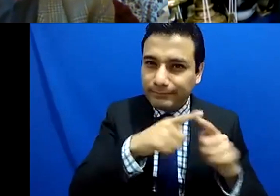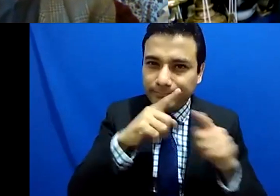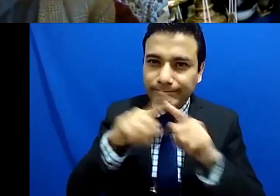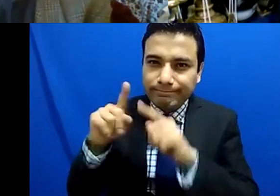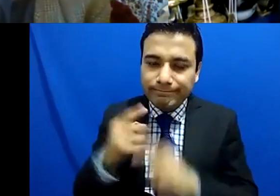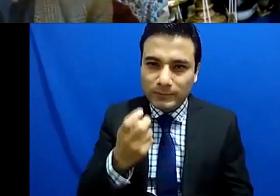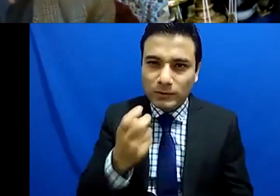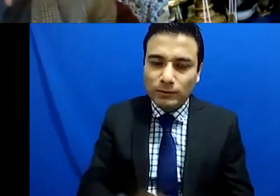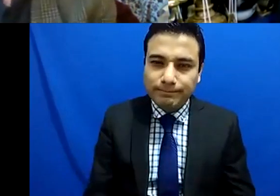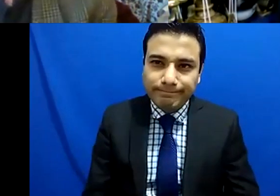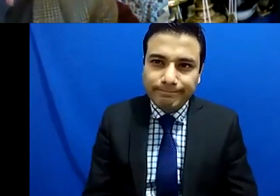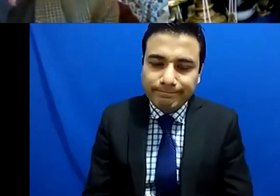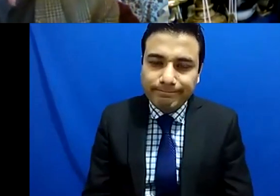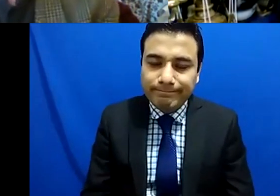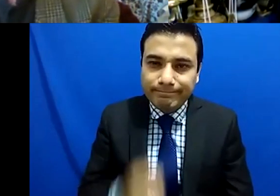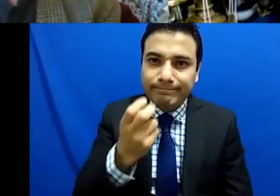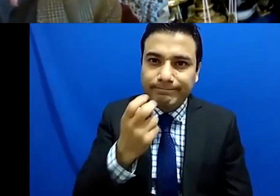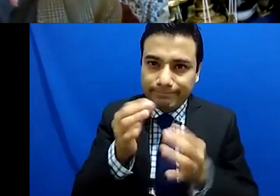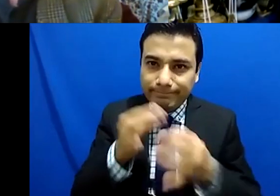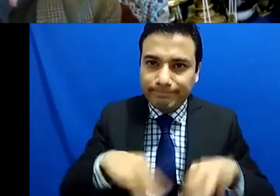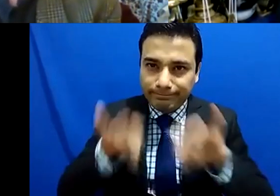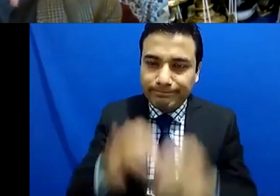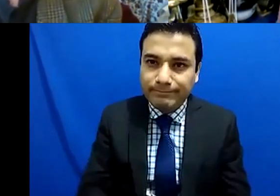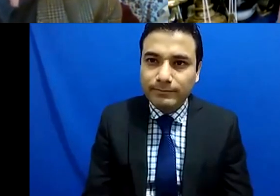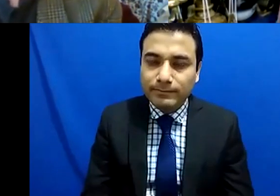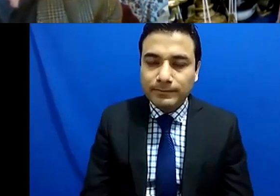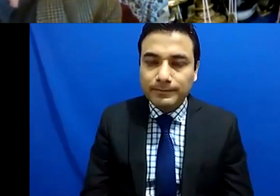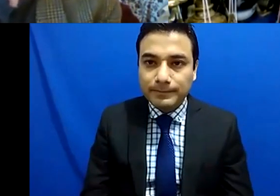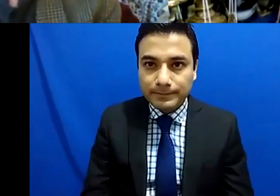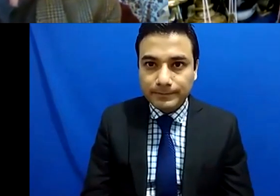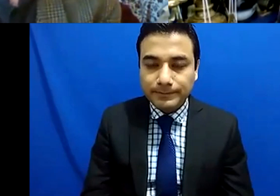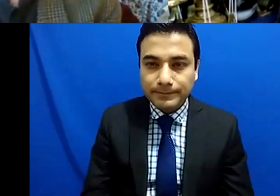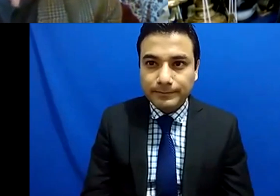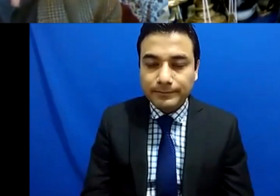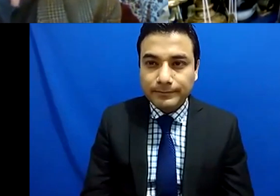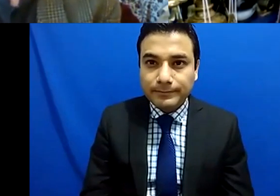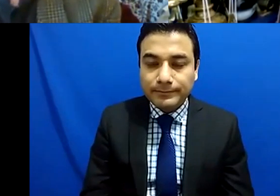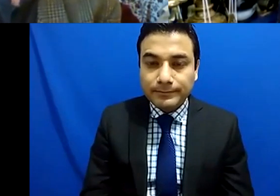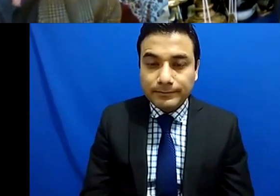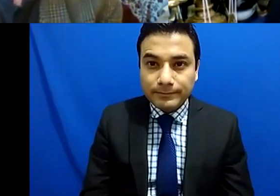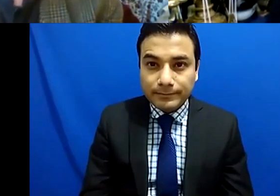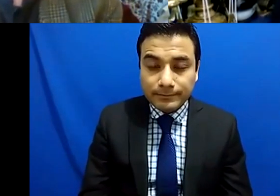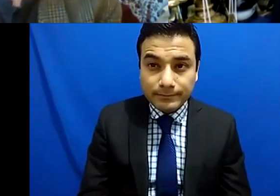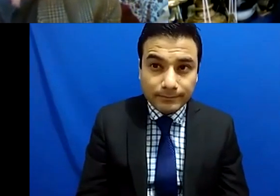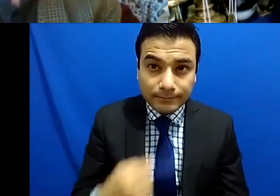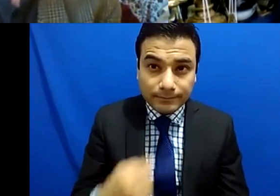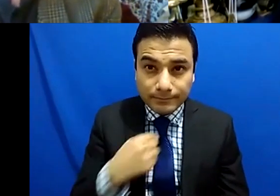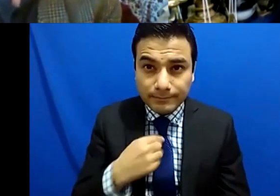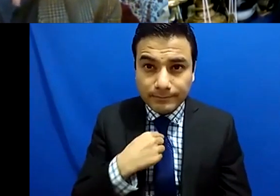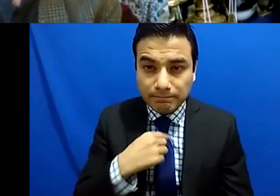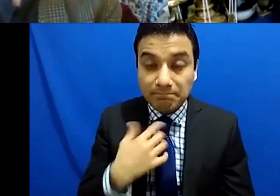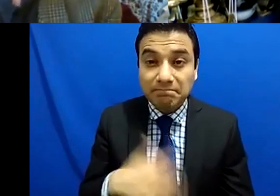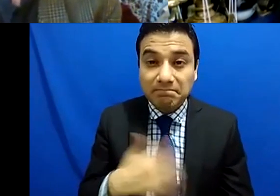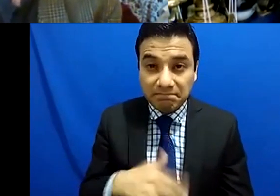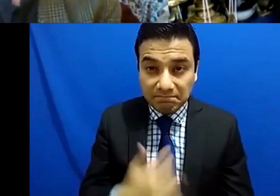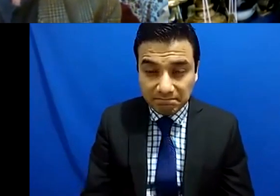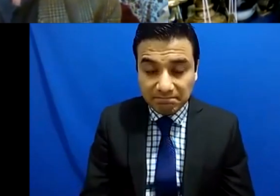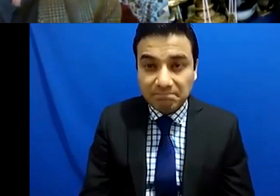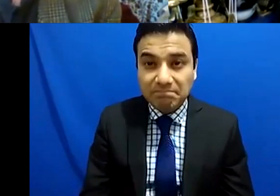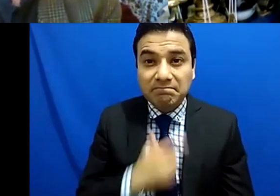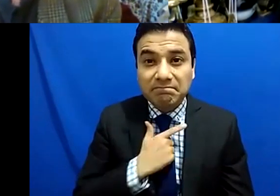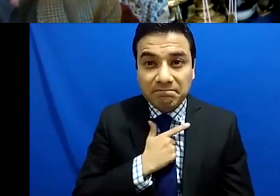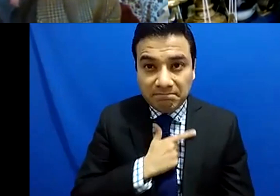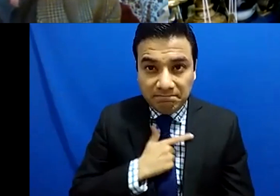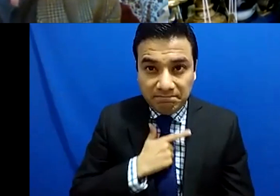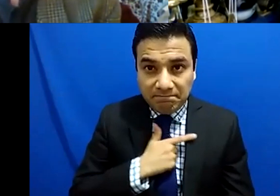I am amused because your notion of inclusion is so generous and so rich that one